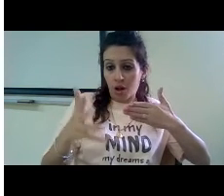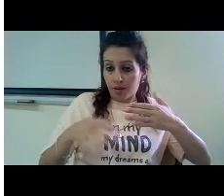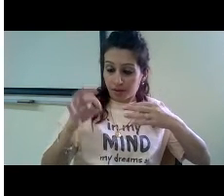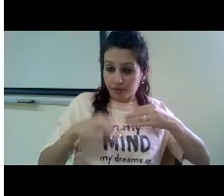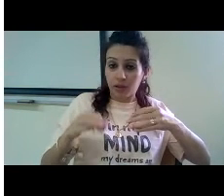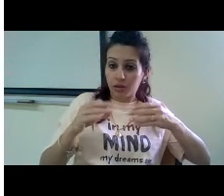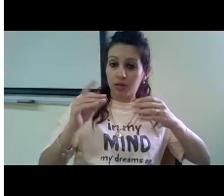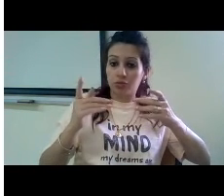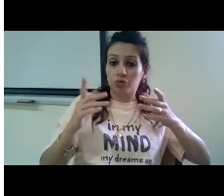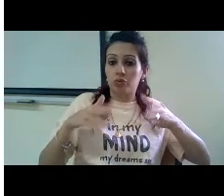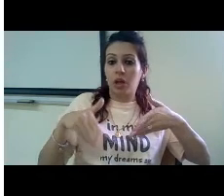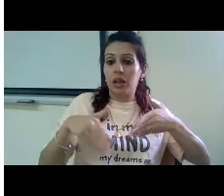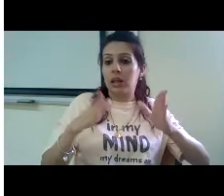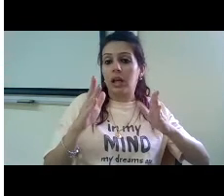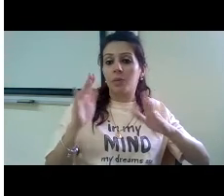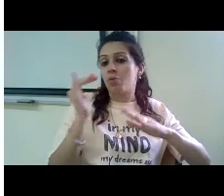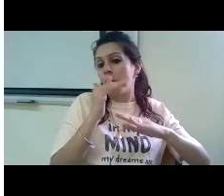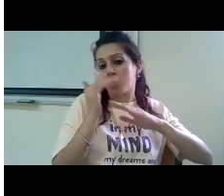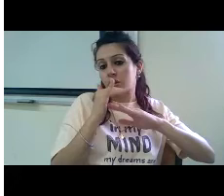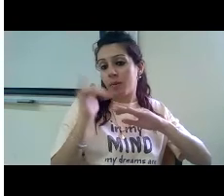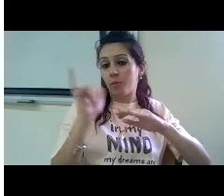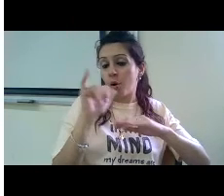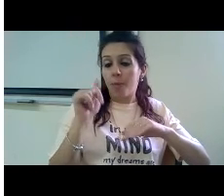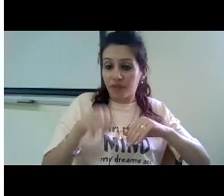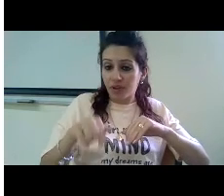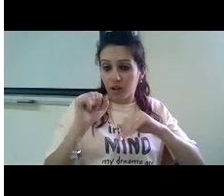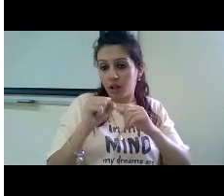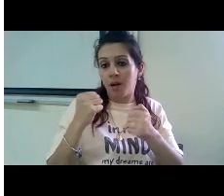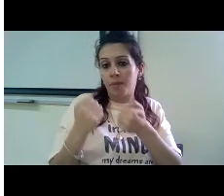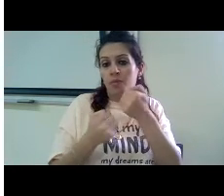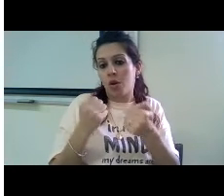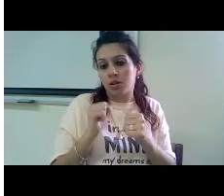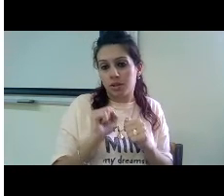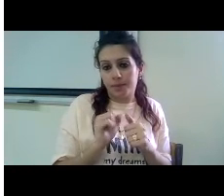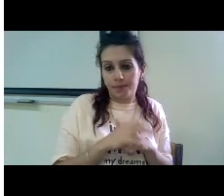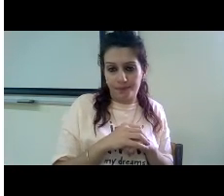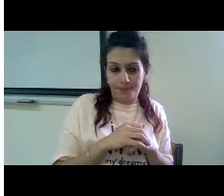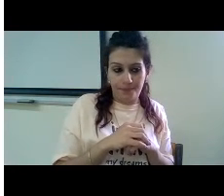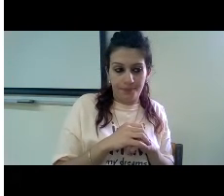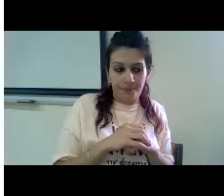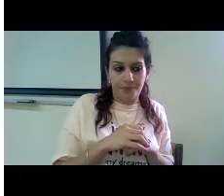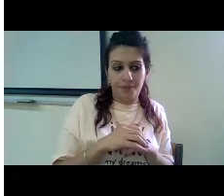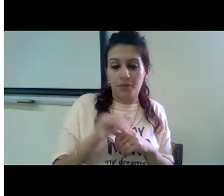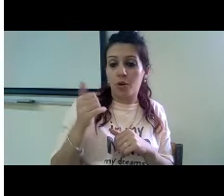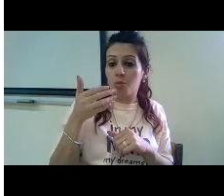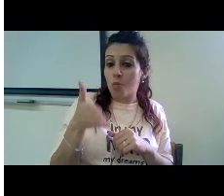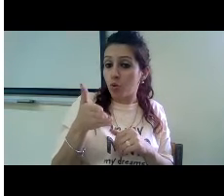school closure situation will last, still remains the question. Next David, thank you.